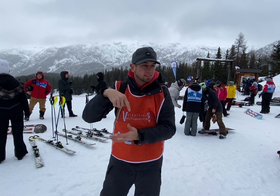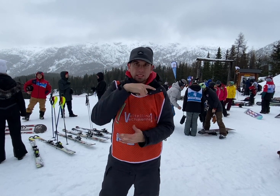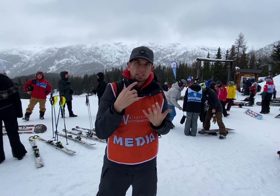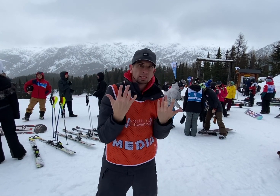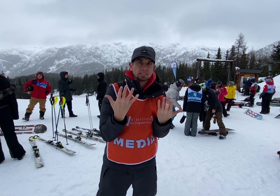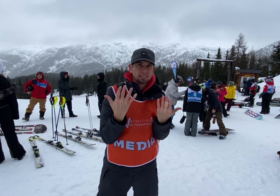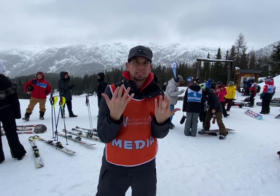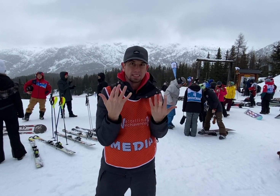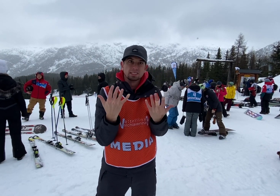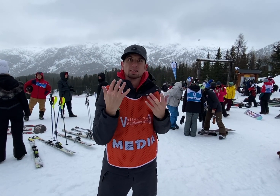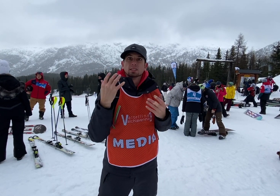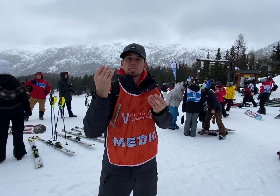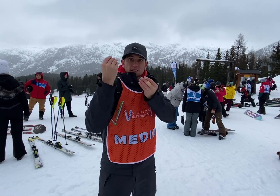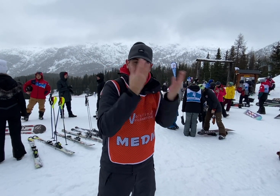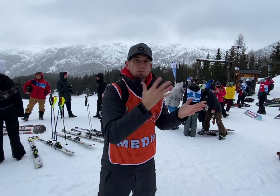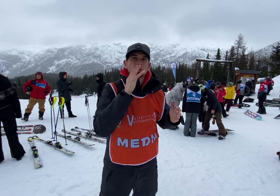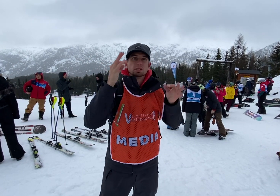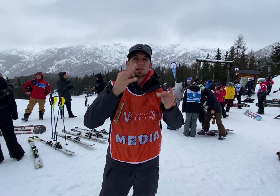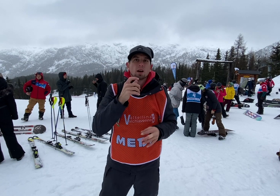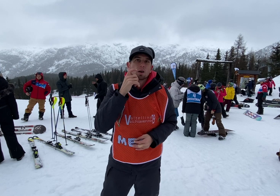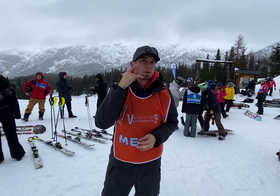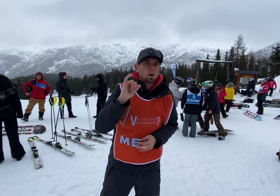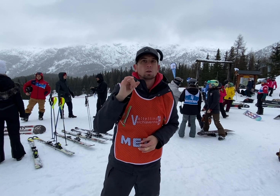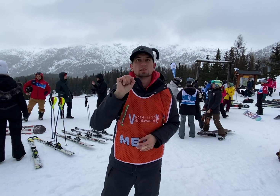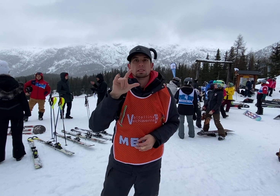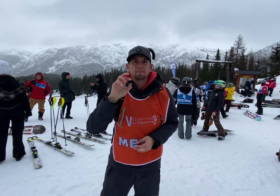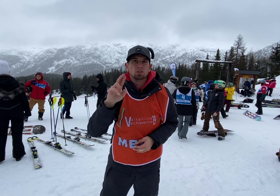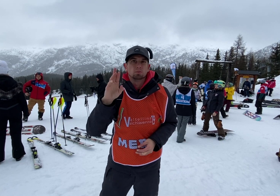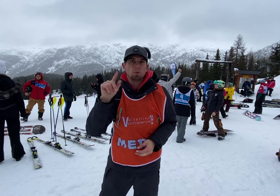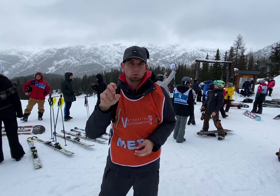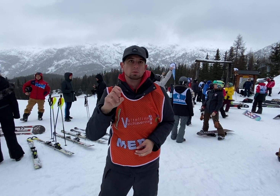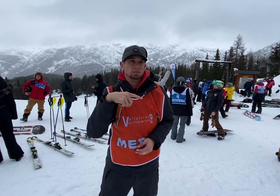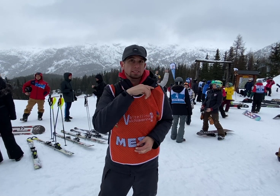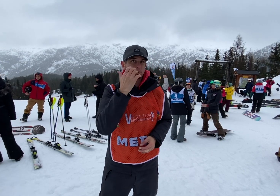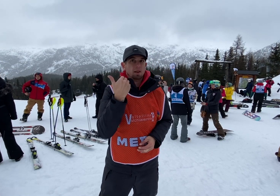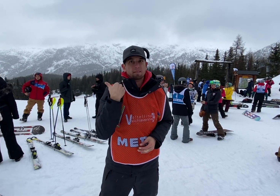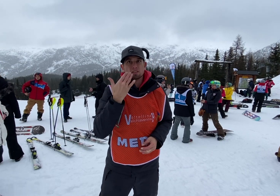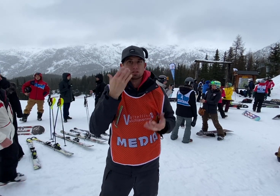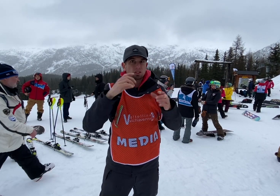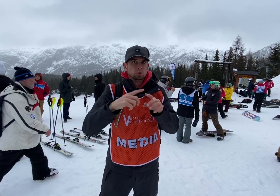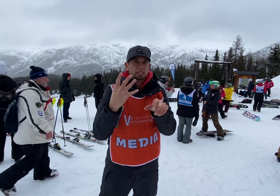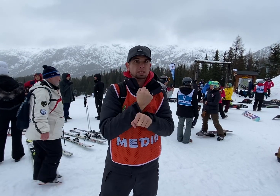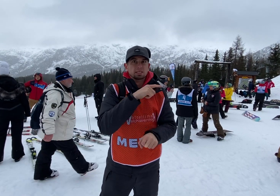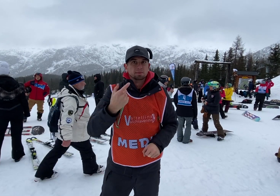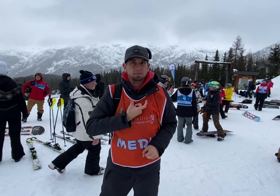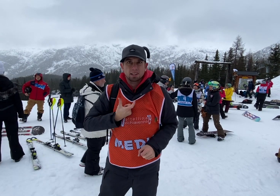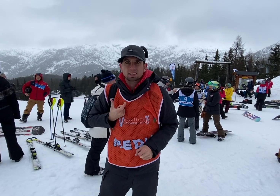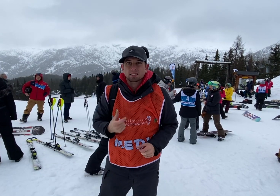the scores while we wait anxiously for the decision on who wins the gold, silver and bronze medals. They each seem to have a good chance of getting a medal!